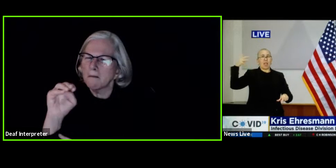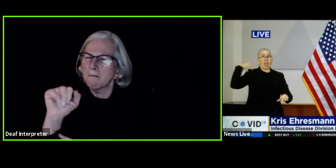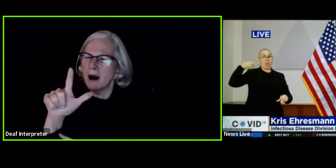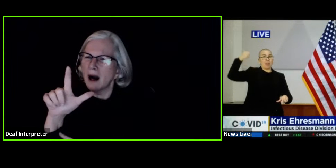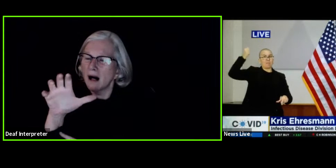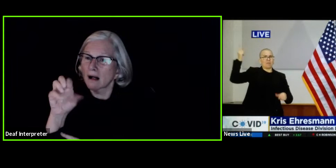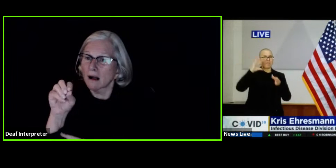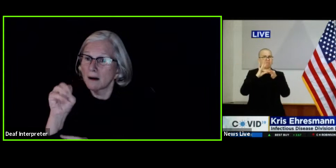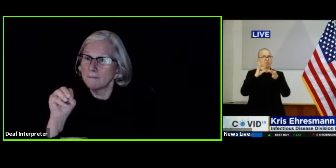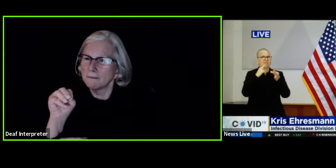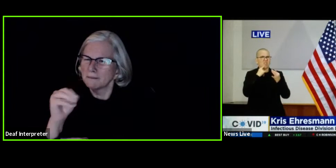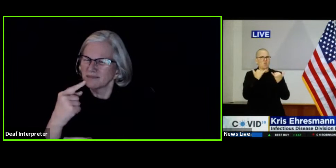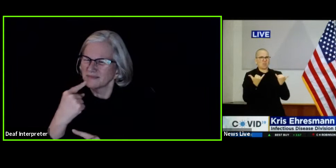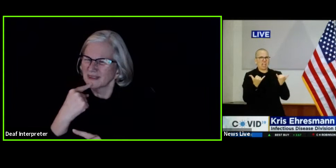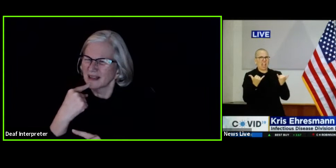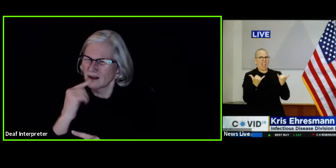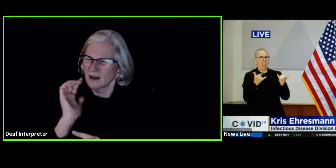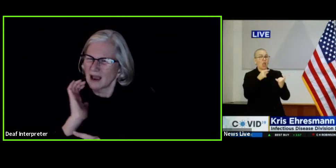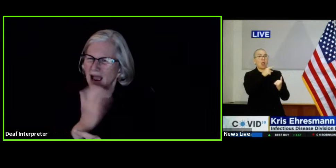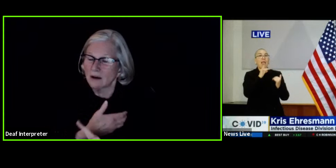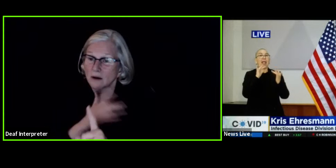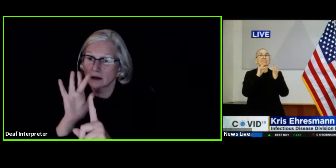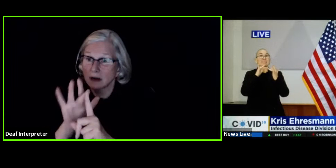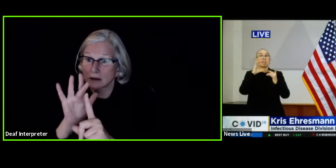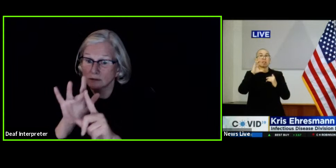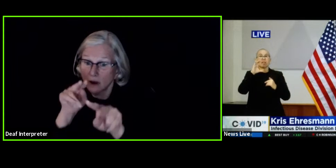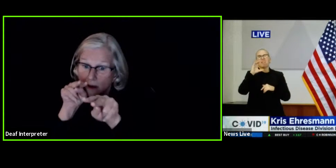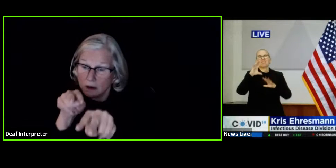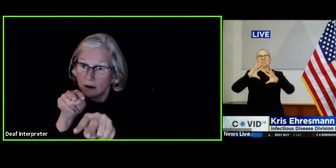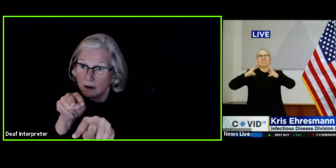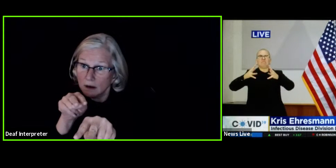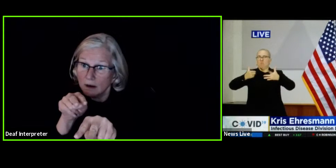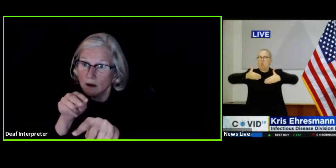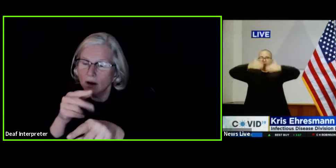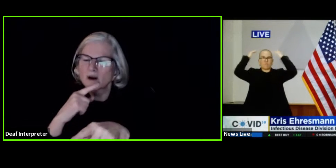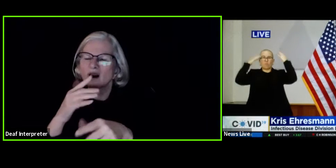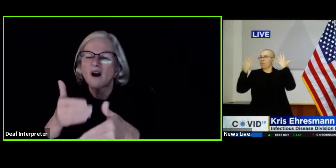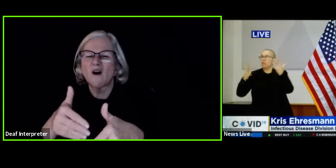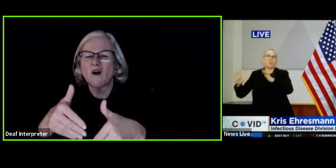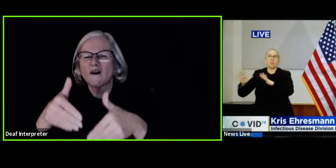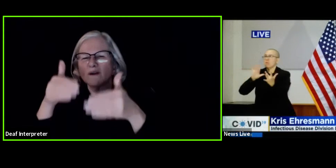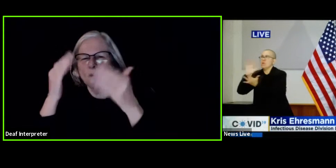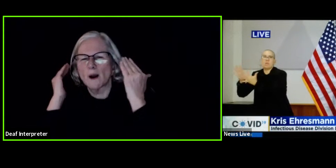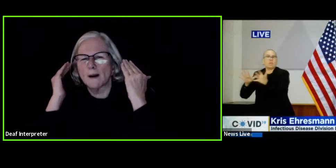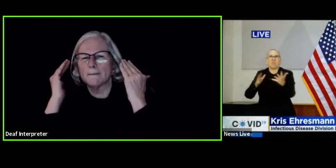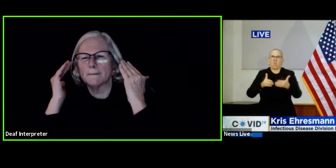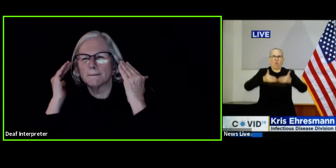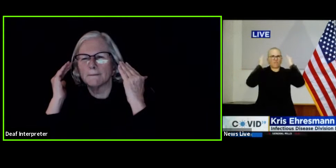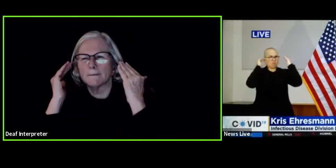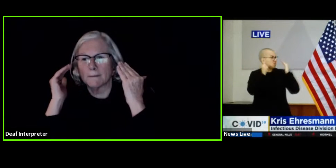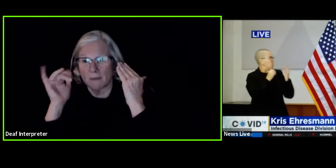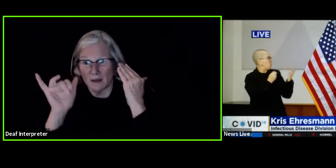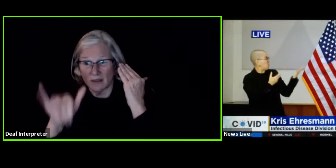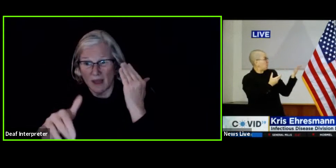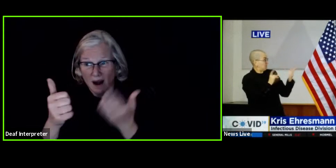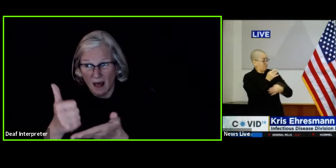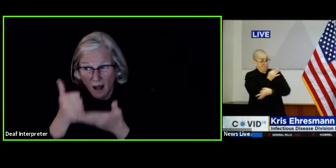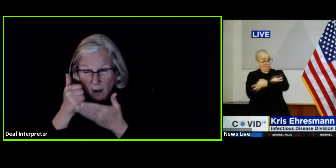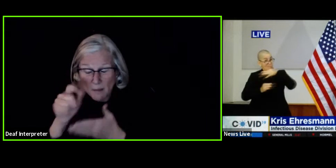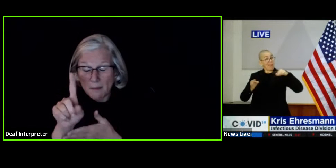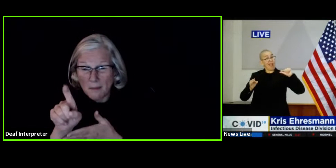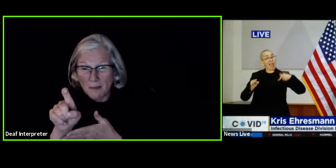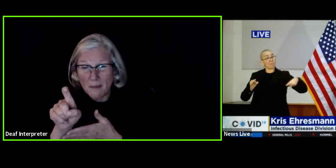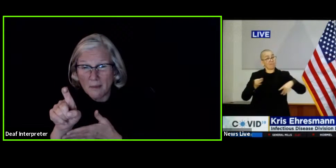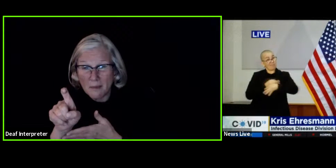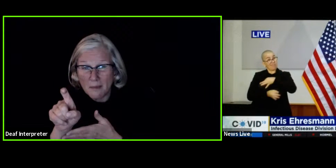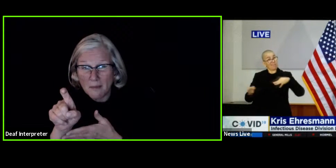CAN THIS REPLACE THE NEED FOR CONTACT TRACING? ≫ YES, ACTUALLY, THAT'S A REALLY GOOD QUESTION